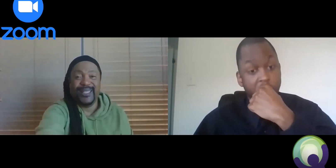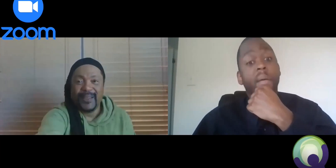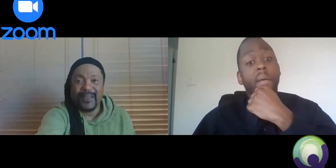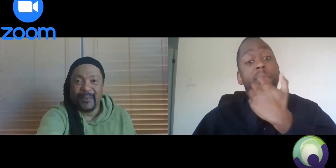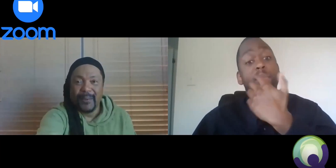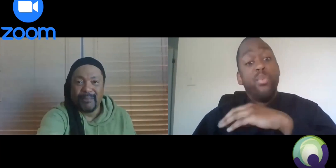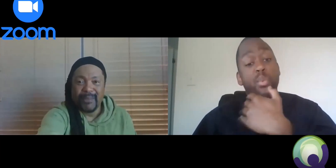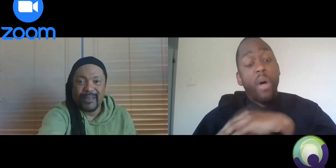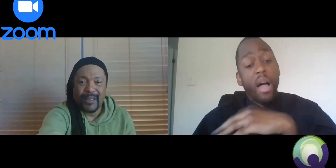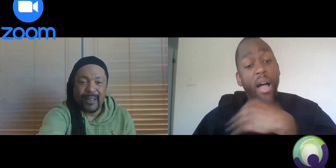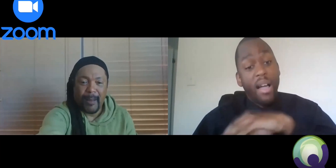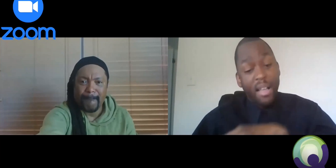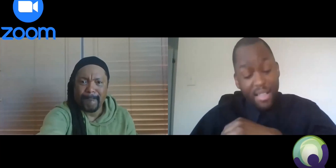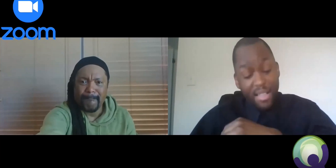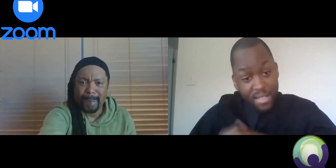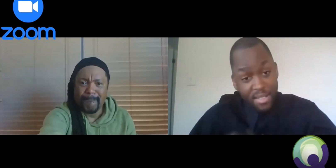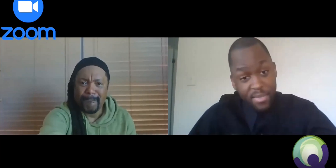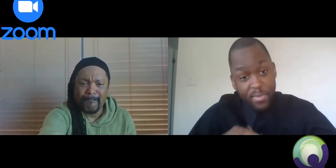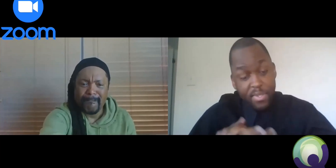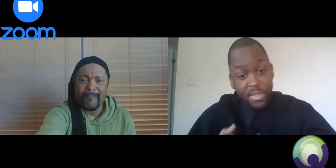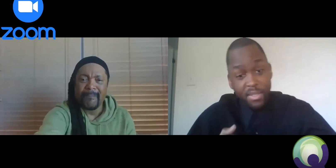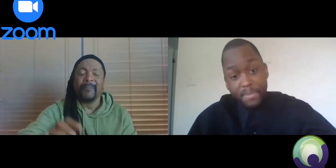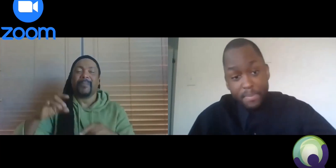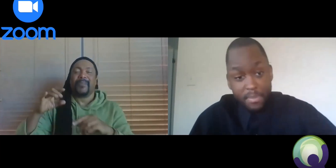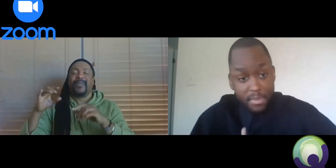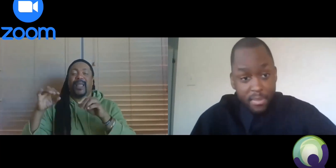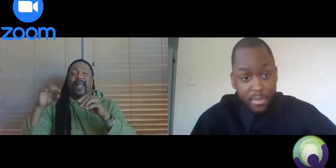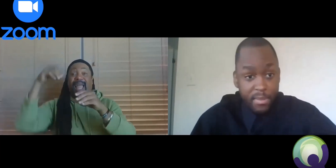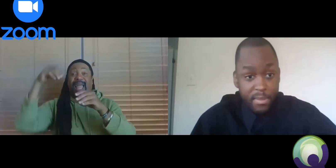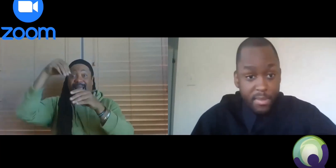and I got my degree in Electrical Engineering. Jonathan: Wow